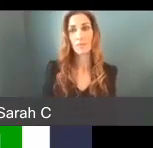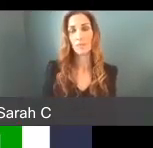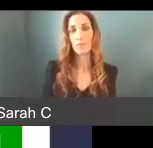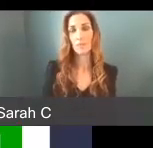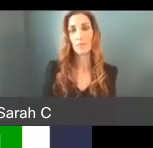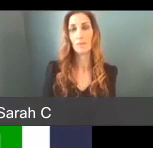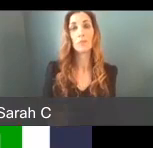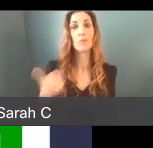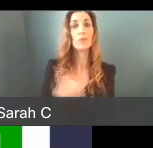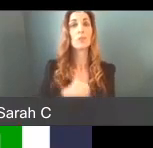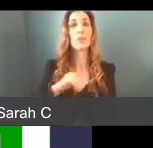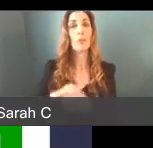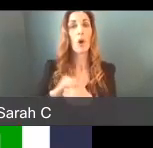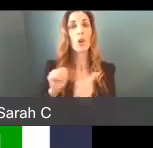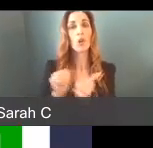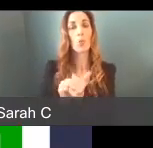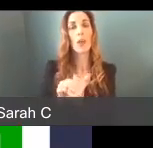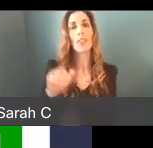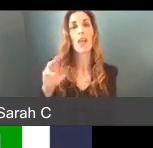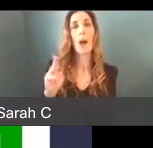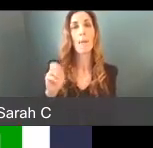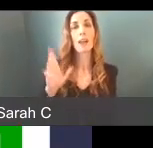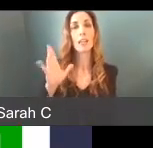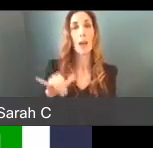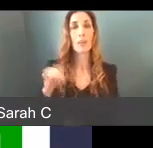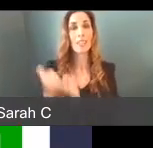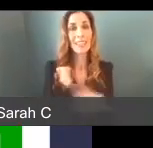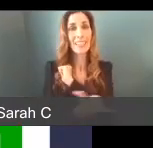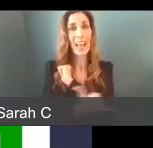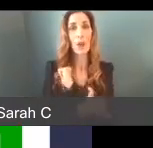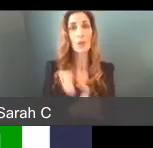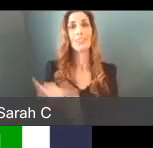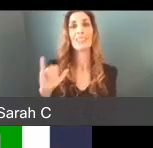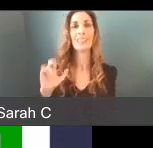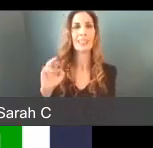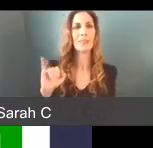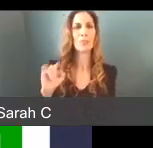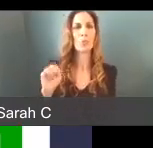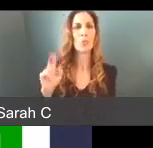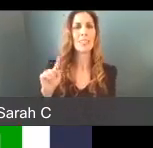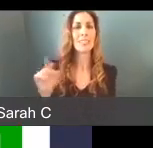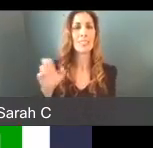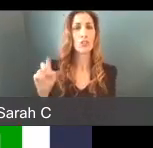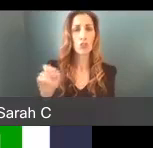Montgomery County Immunization Coalition, the Senior Adult Activities Center of Montgomery